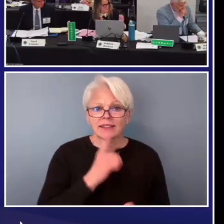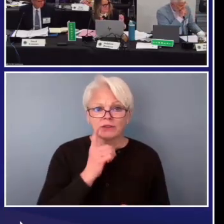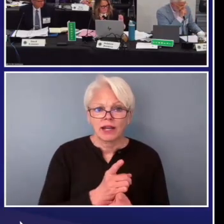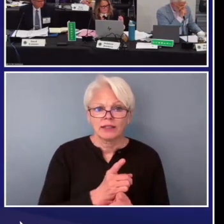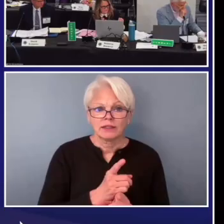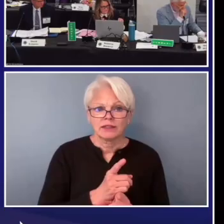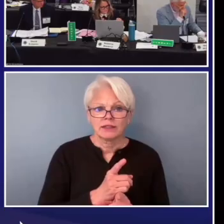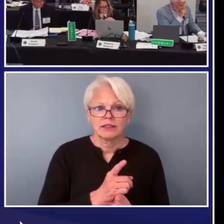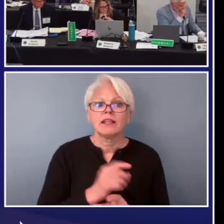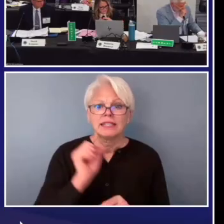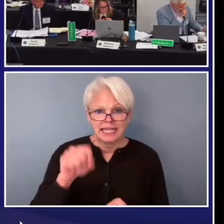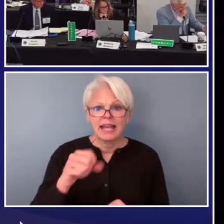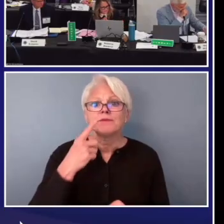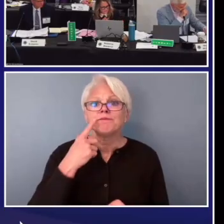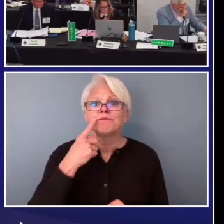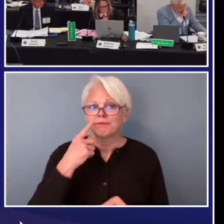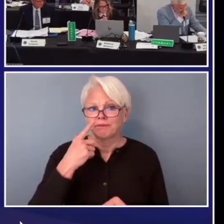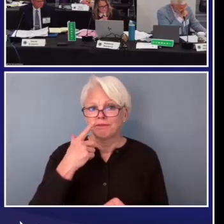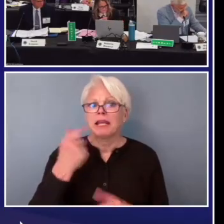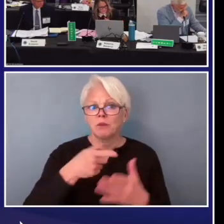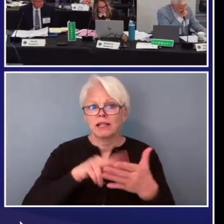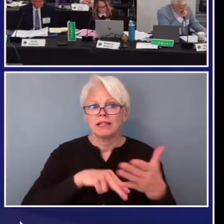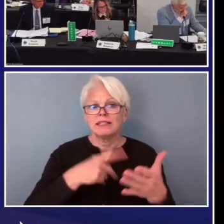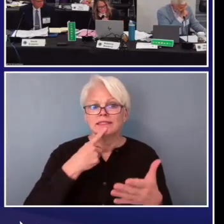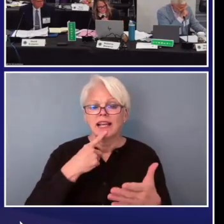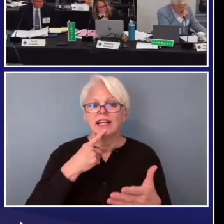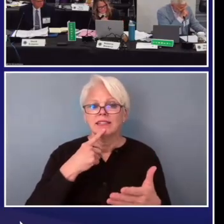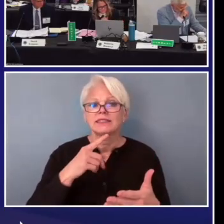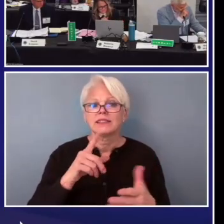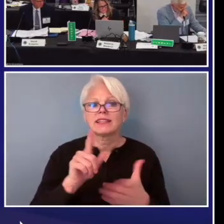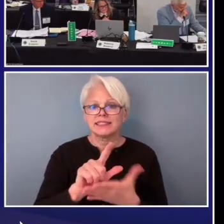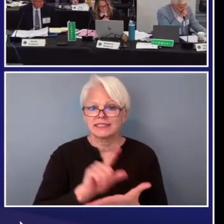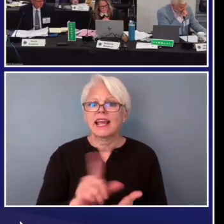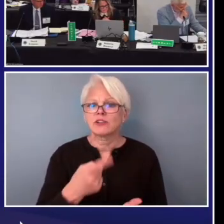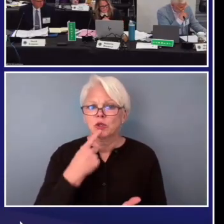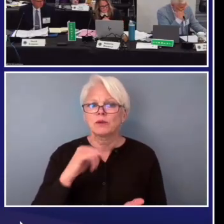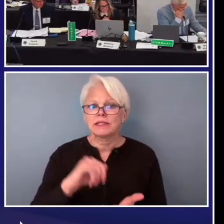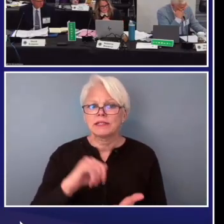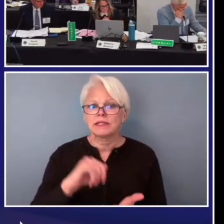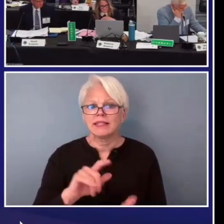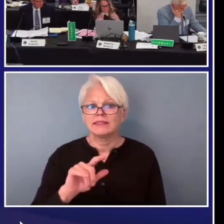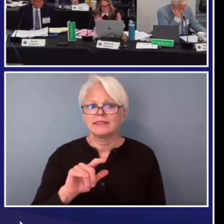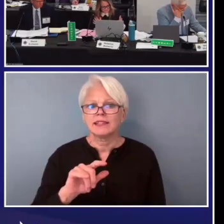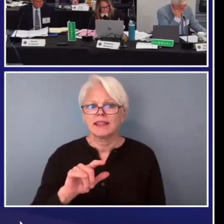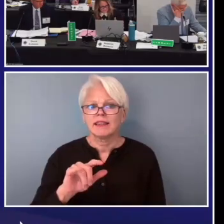Because what I'm reading here is that the statute only says that it, it, it just, it needs to be used.